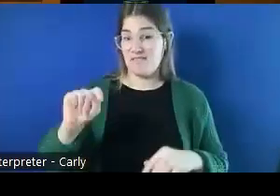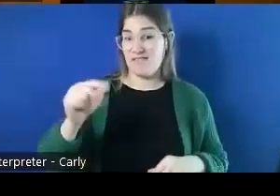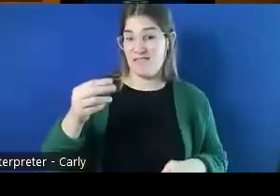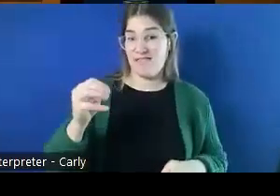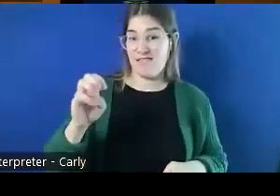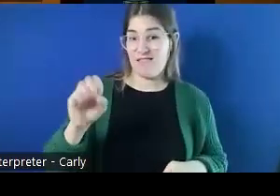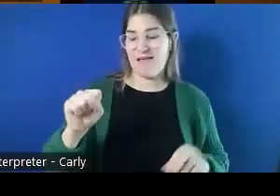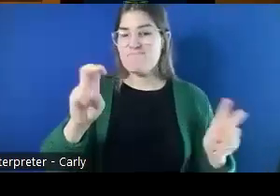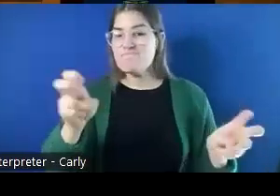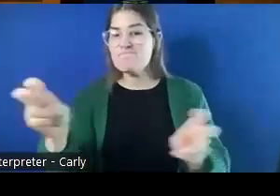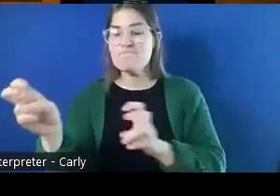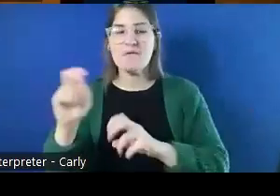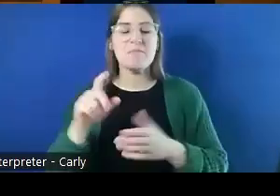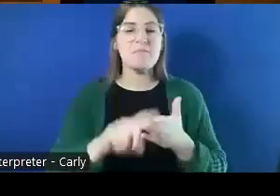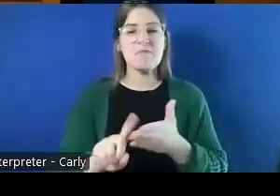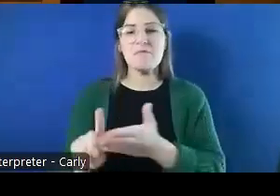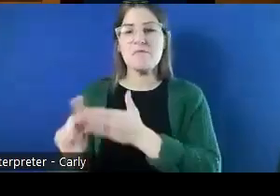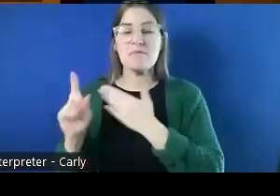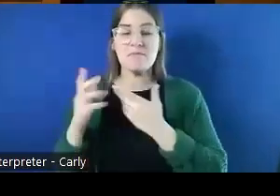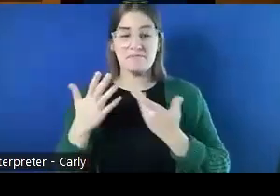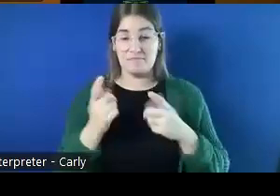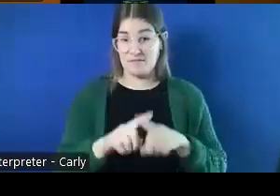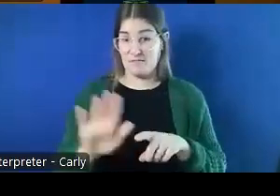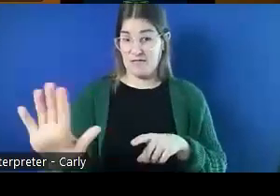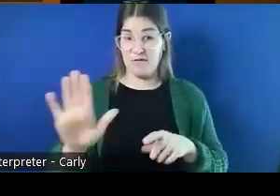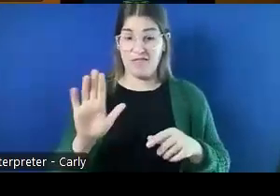so there are many themes depending on the person that could come through but commonly sometimes